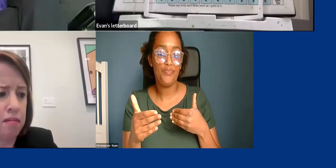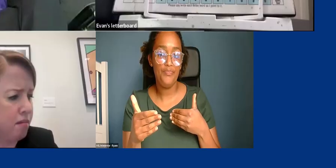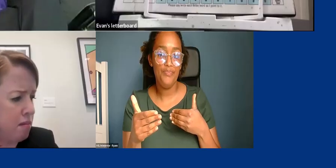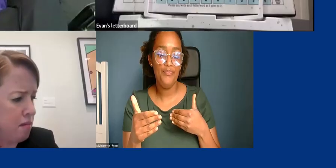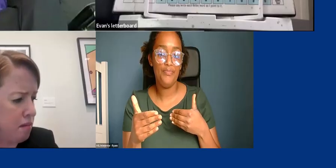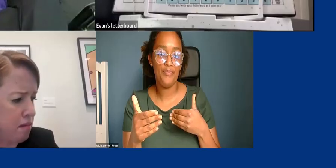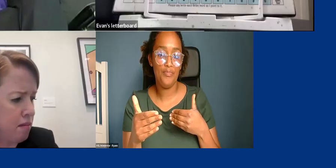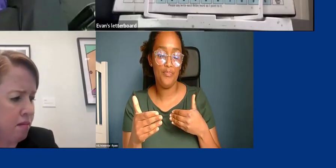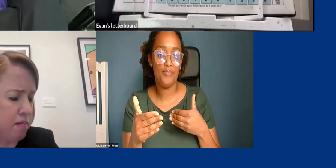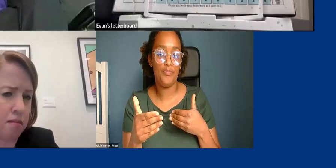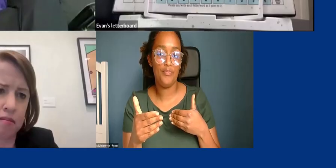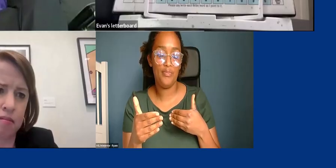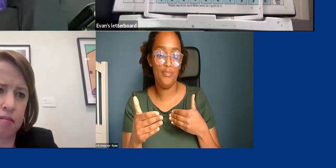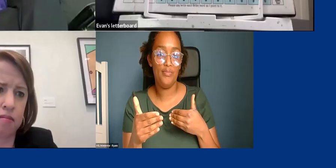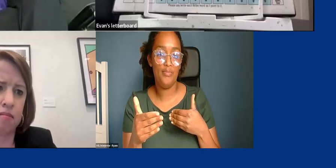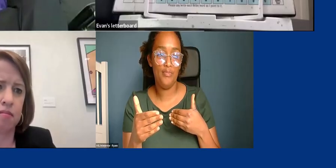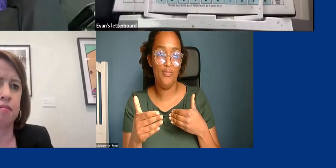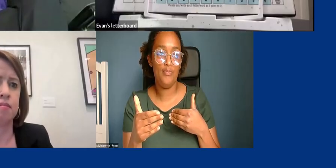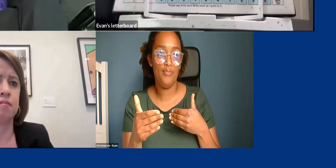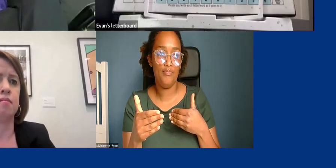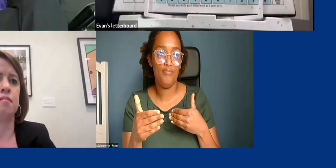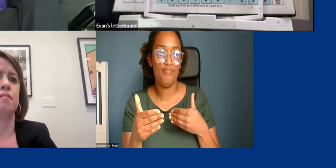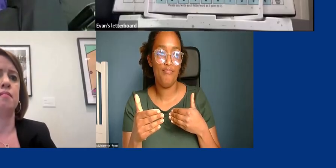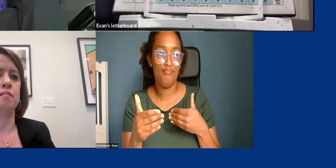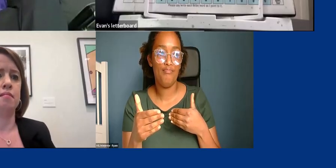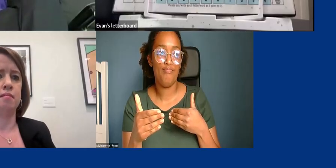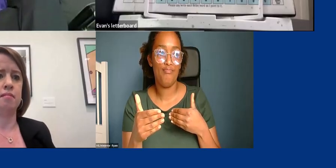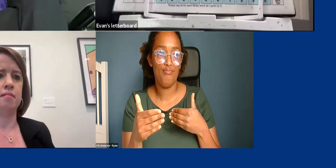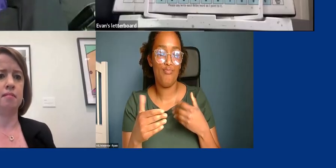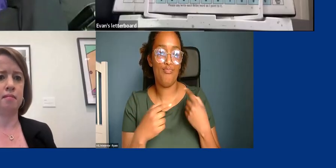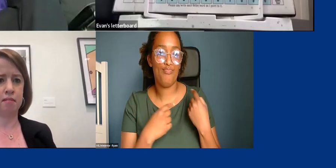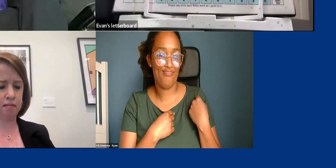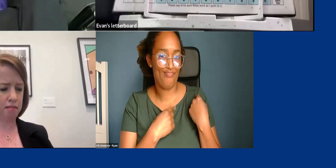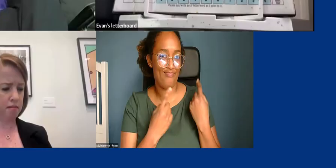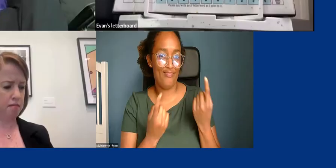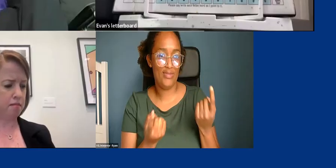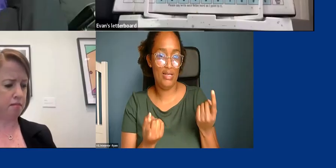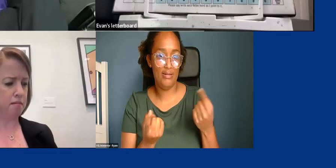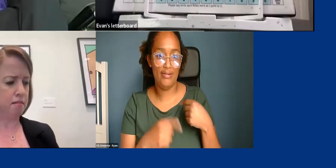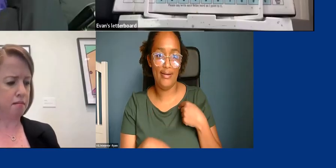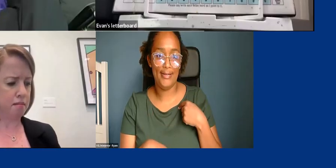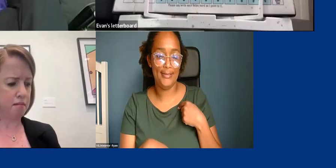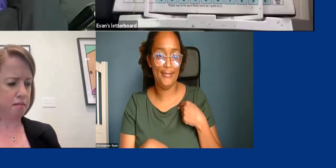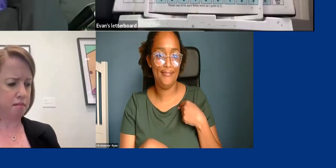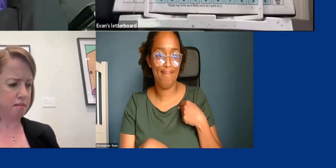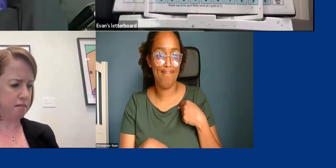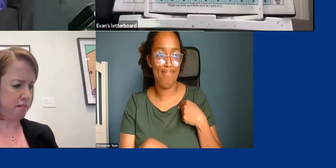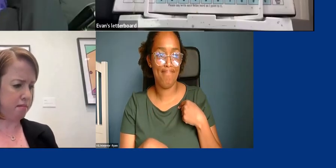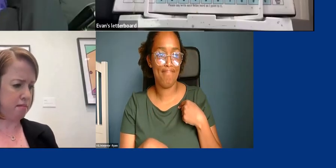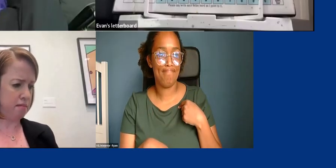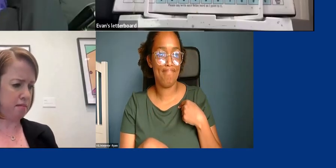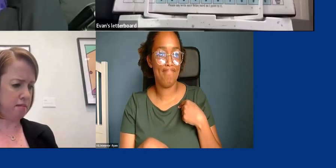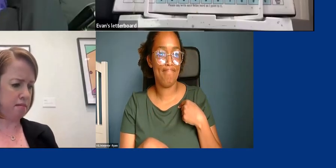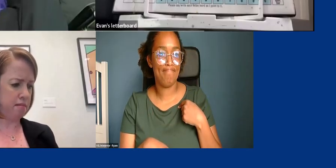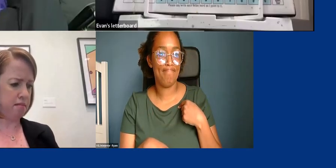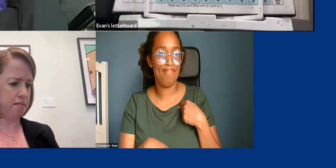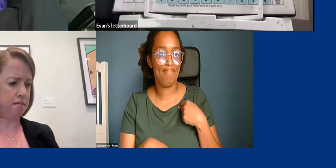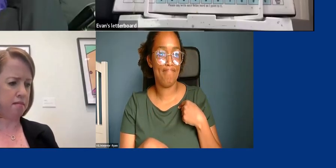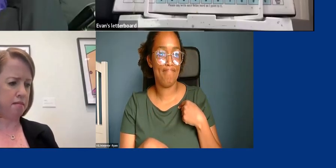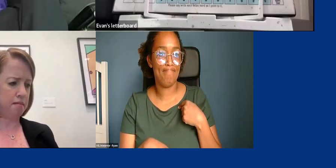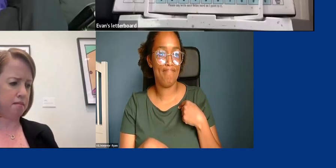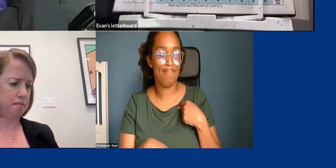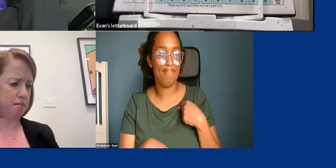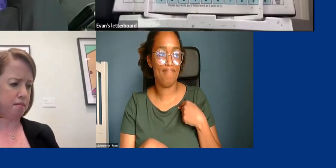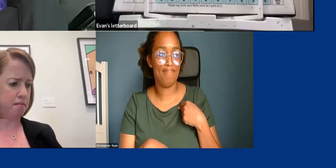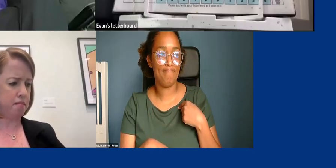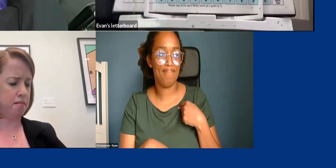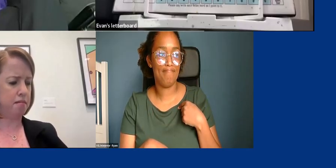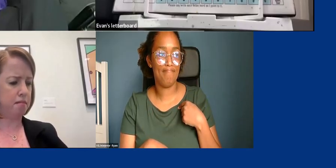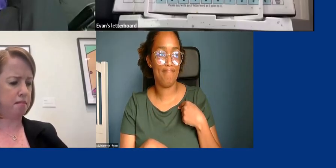since I was a kid. A-K -I-D, since I was a kid.